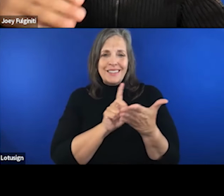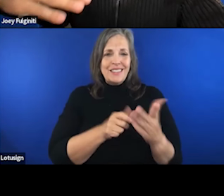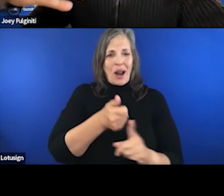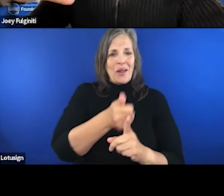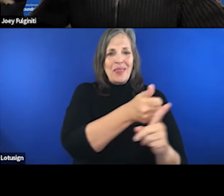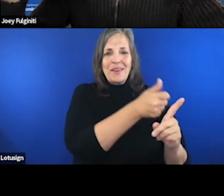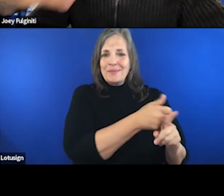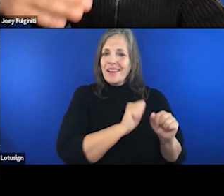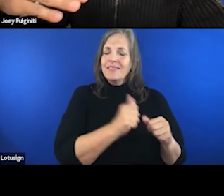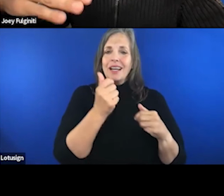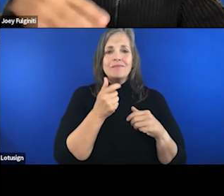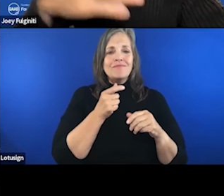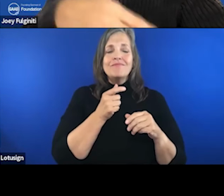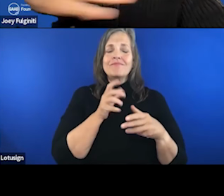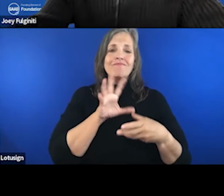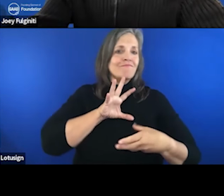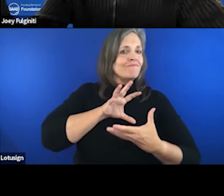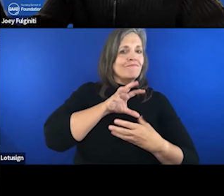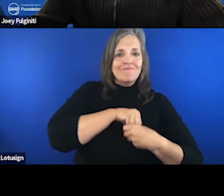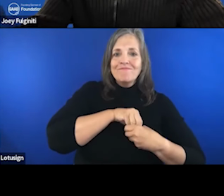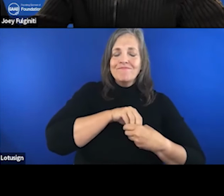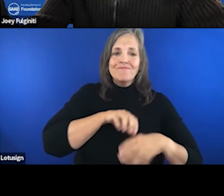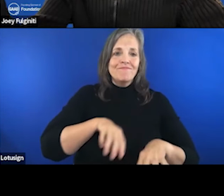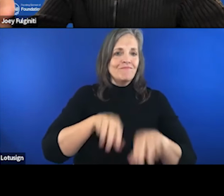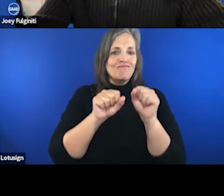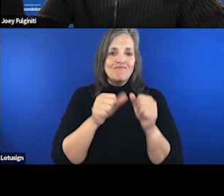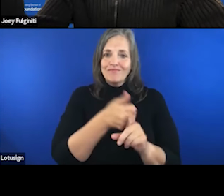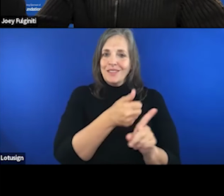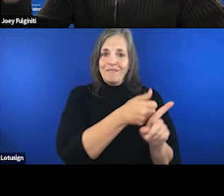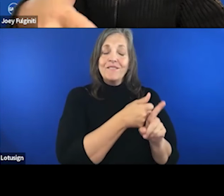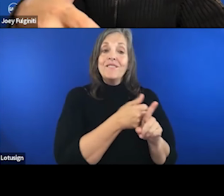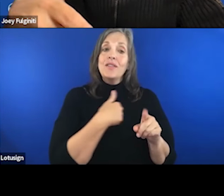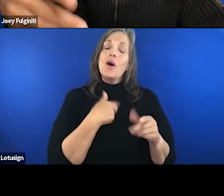when when when a designer when I wanted to get into wireframing I read a few blogs